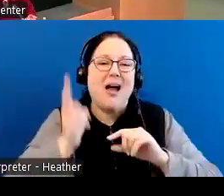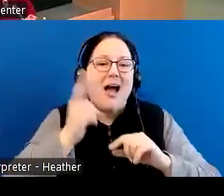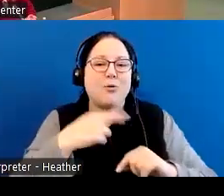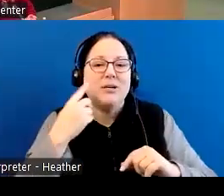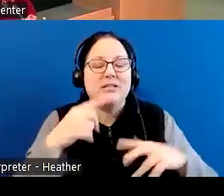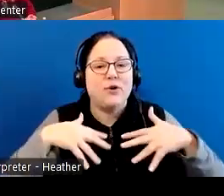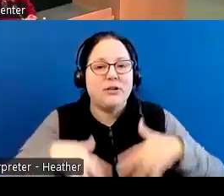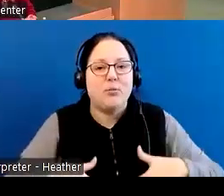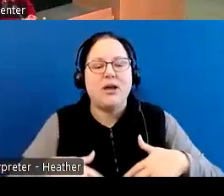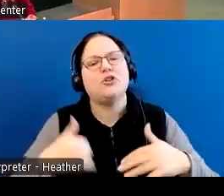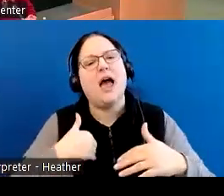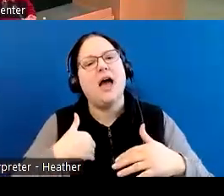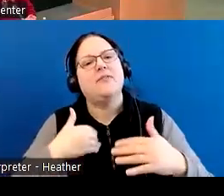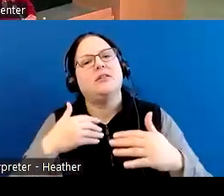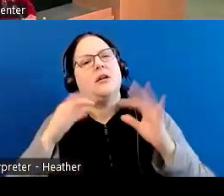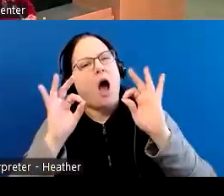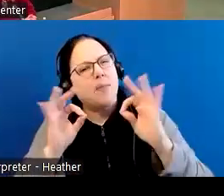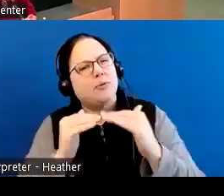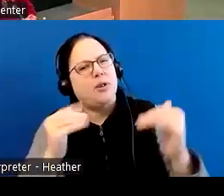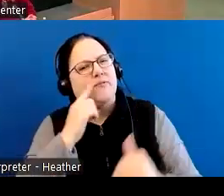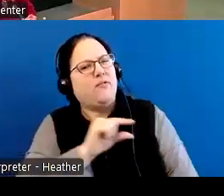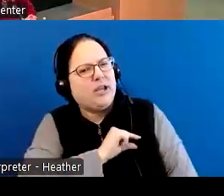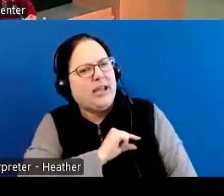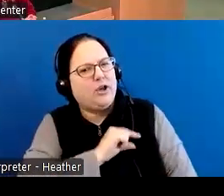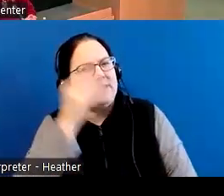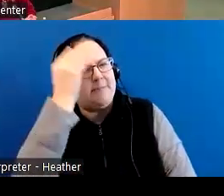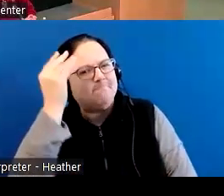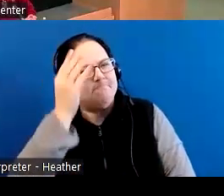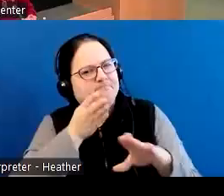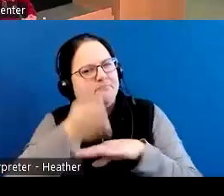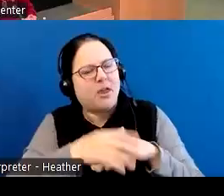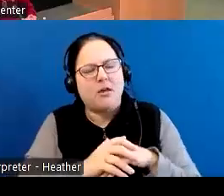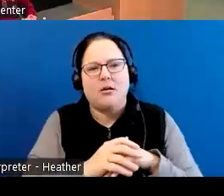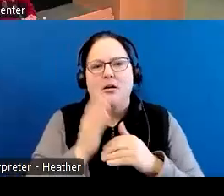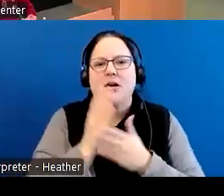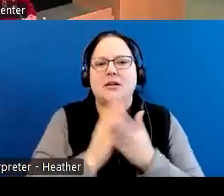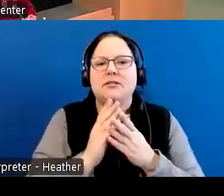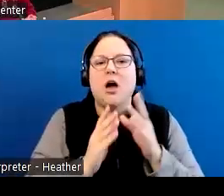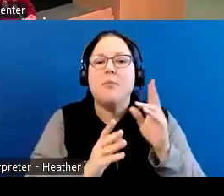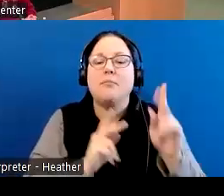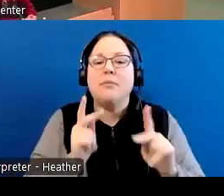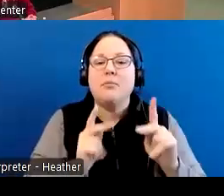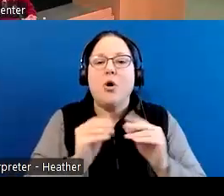optimal level of guilt. Um and also um some people are conscientious more towards others. Um they